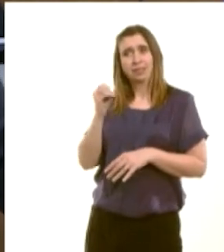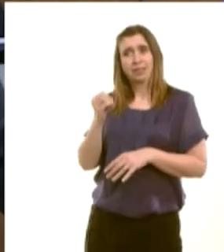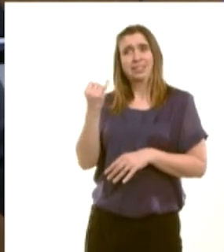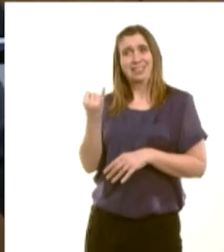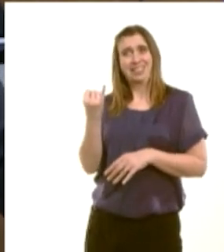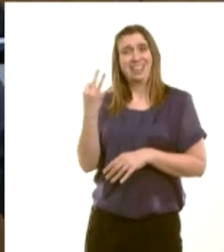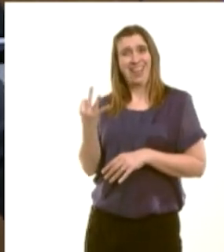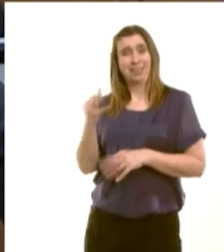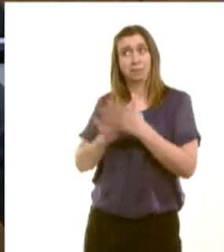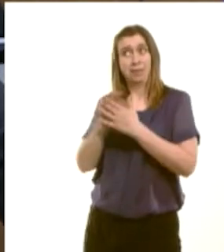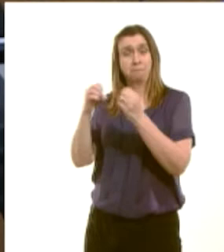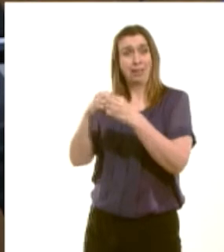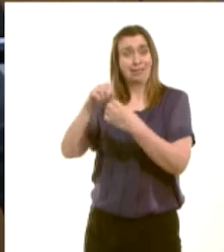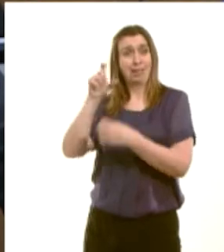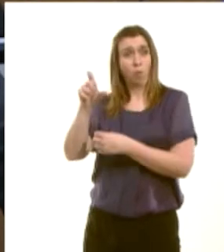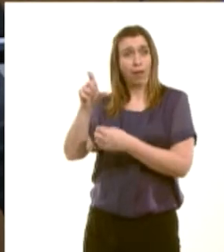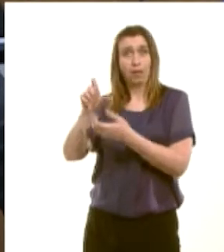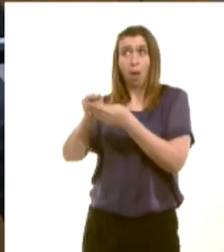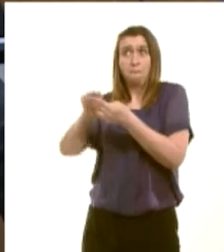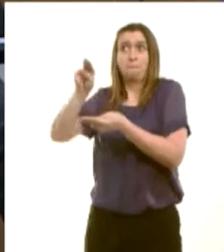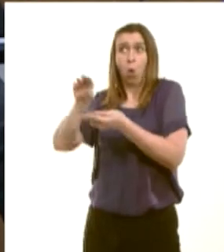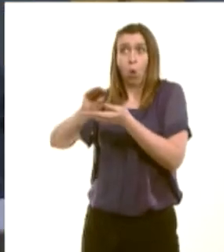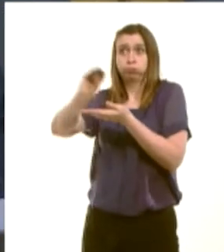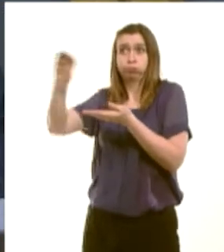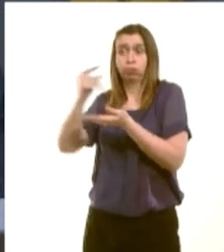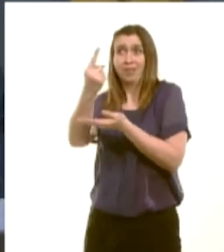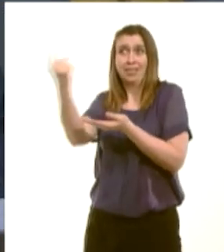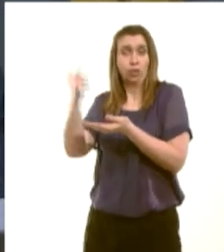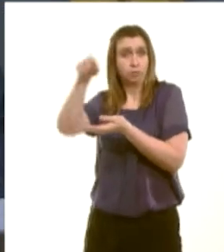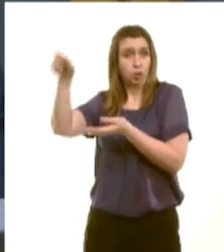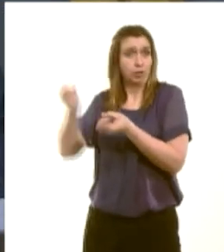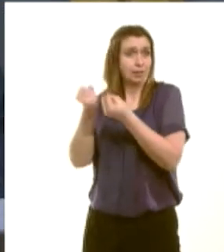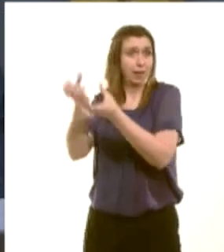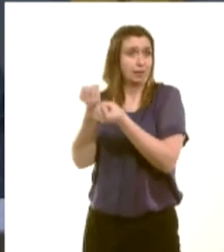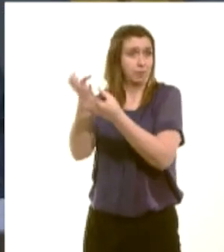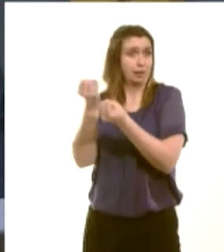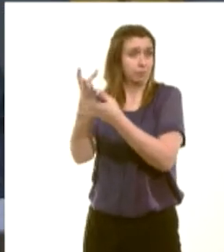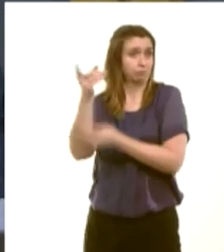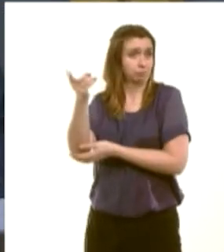Betsi Cadwaladr receives more money per head than, for example, the average spend per head